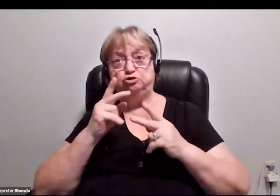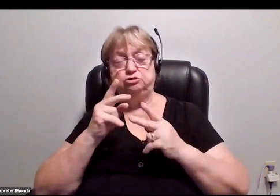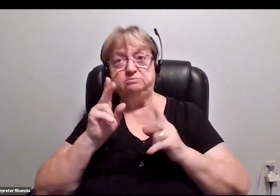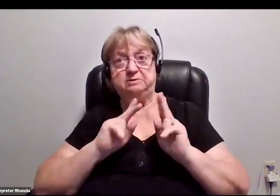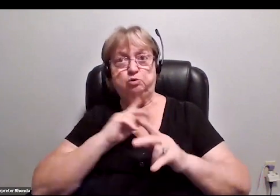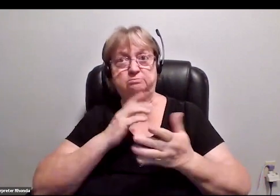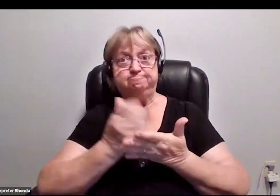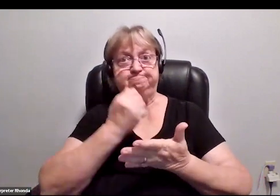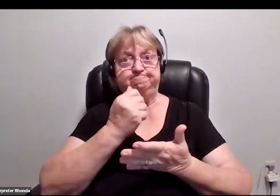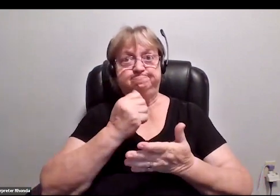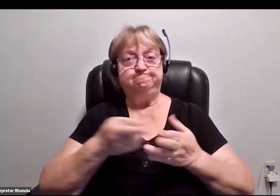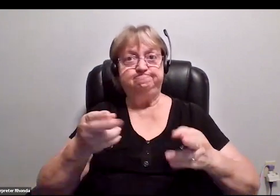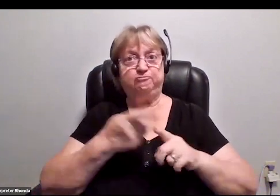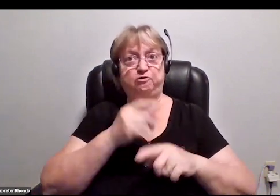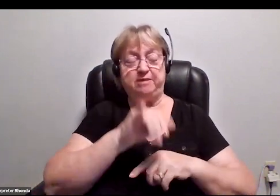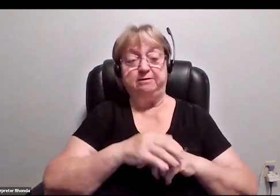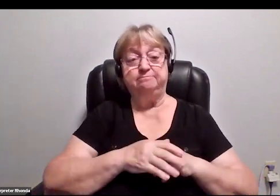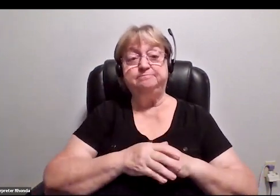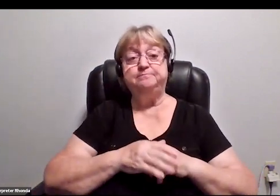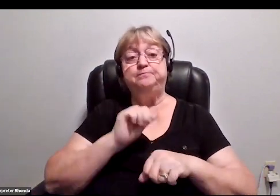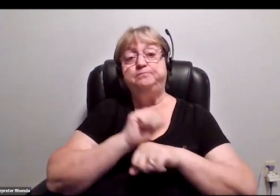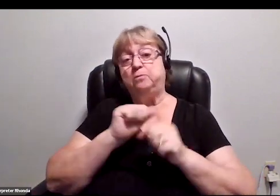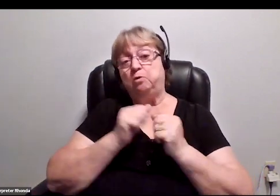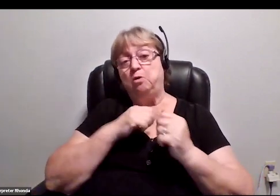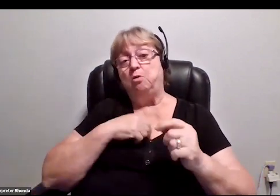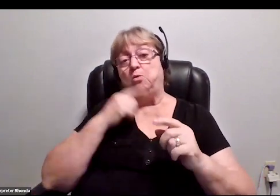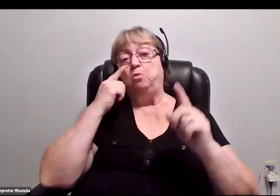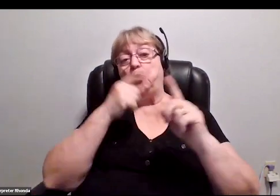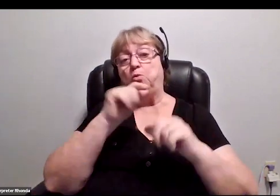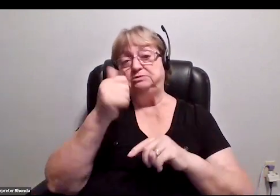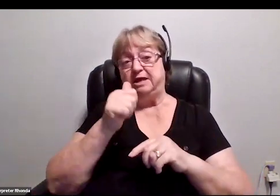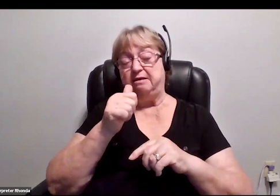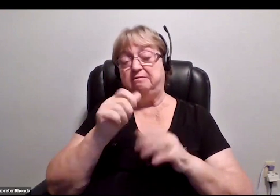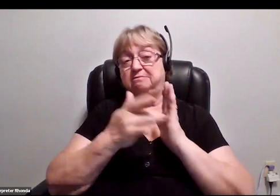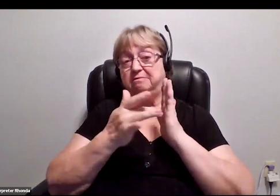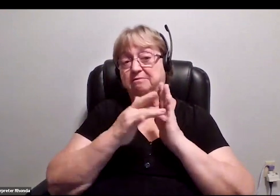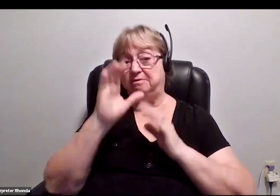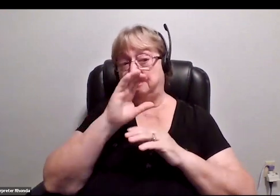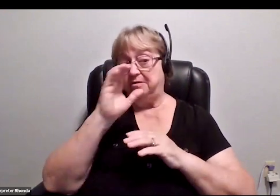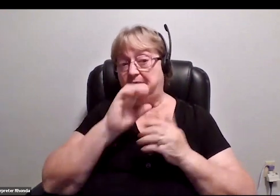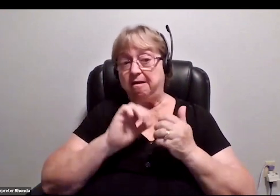We worked with goal 10, technology exploration by using the Talking LabQuest 2.